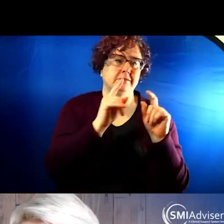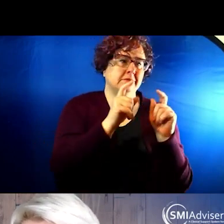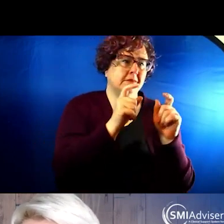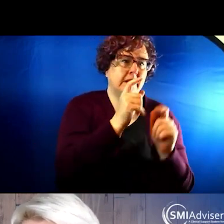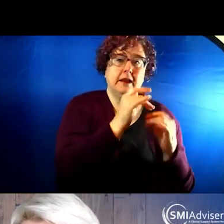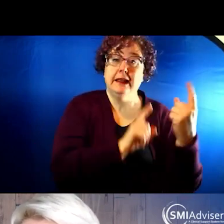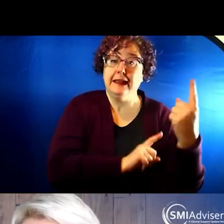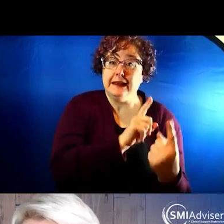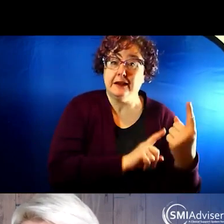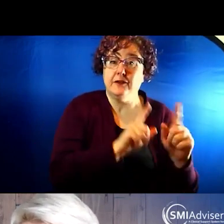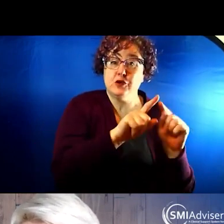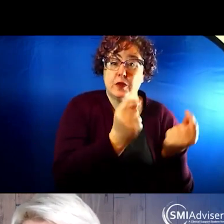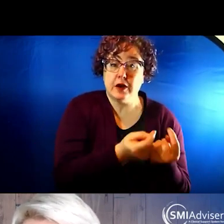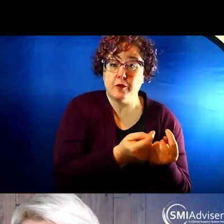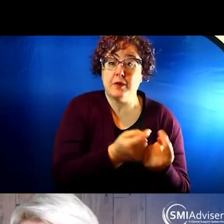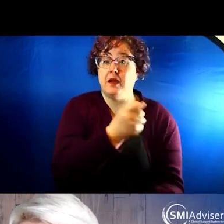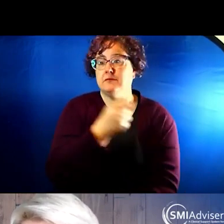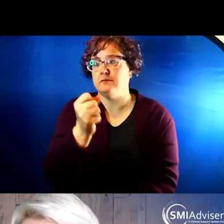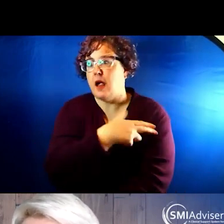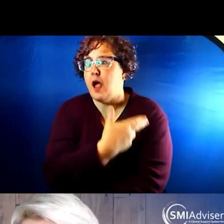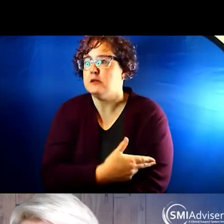19 YEARS. INDIVIDUAL THERAPY, HOSPITALIZED, PEER SUPPORT GROUPS,